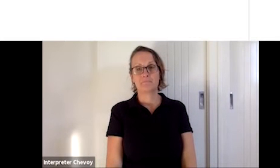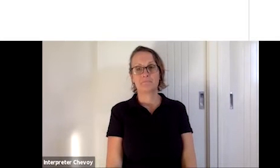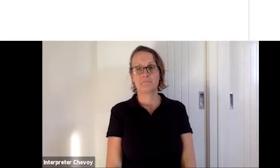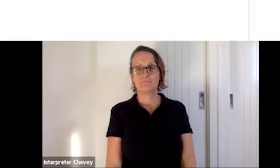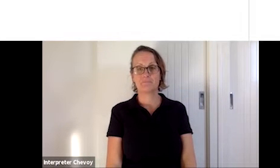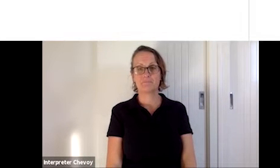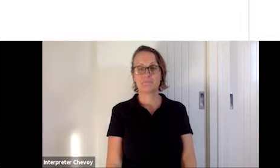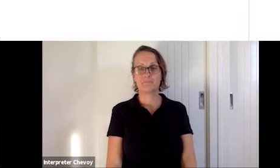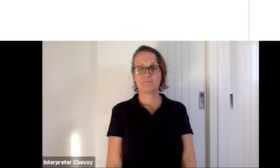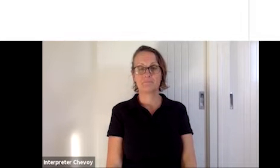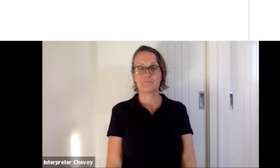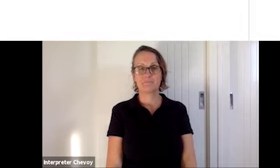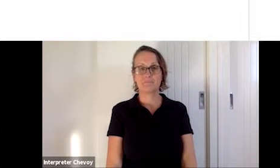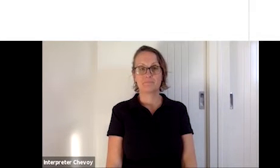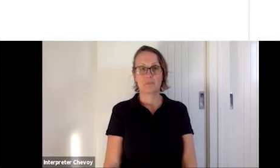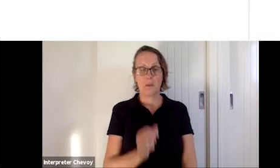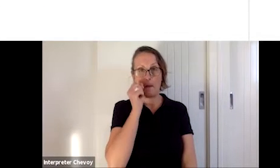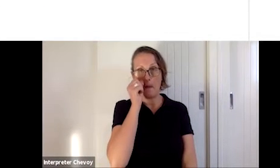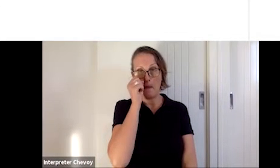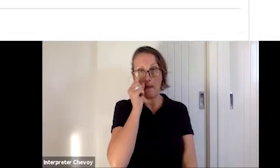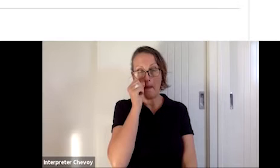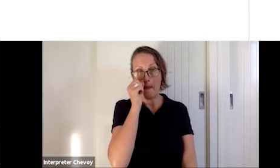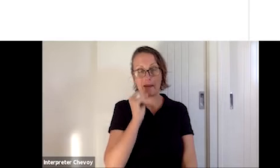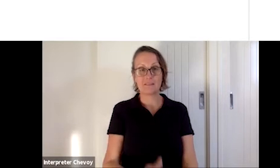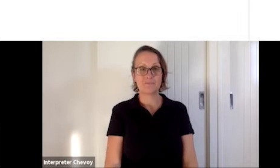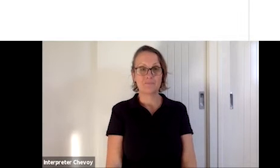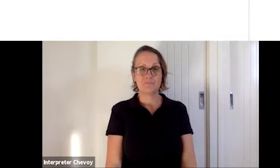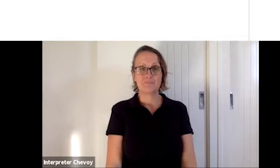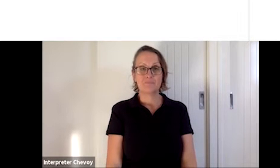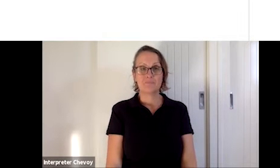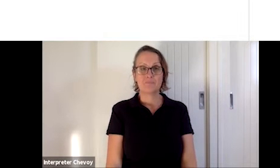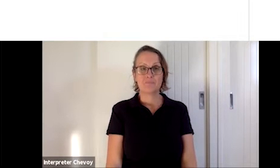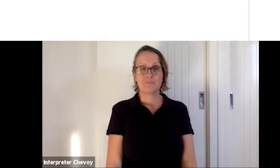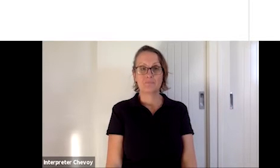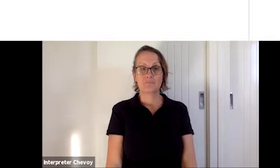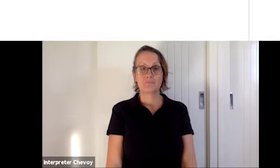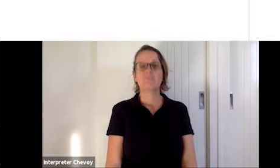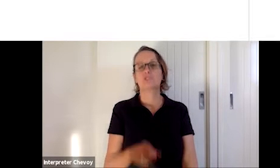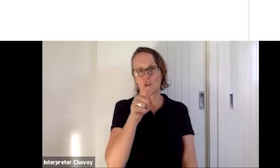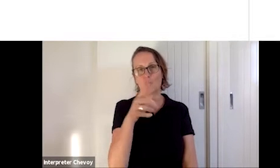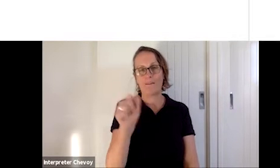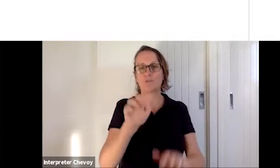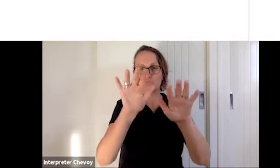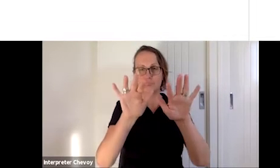Then that will load. And then, you have to start putting in your information.